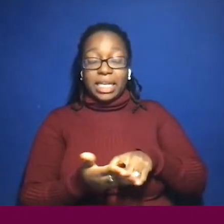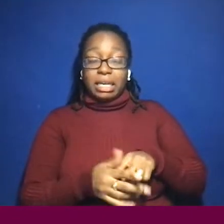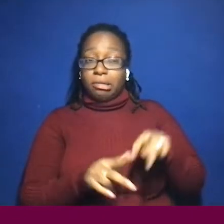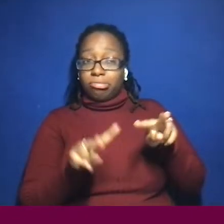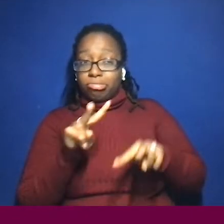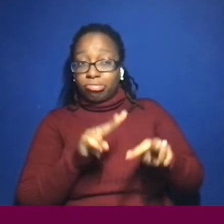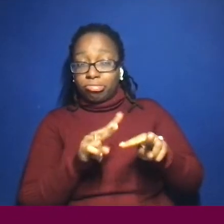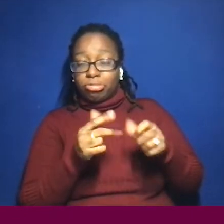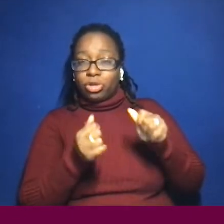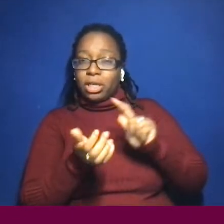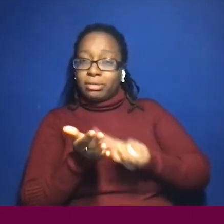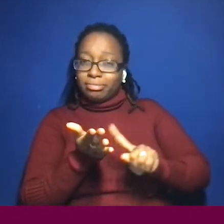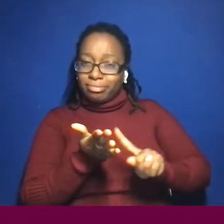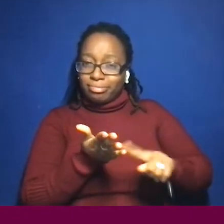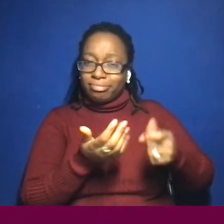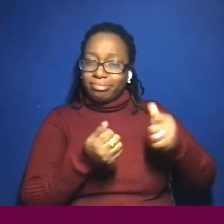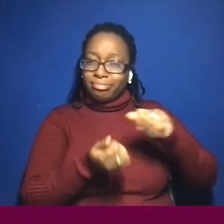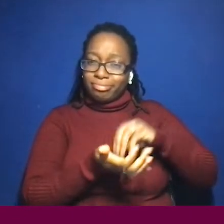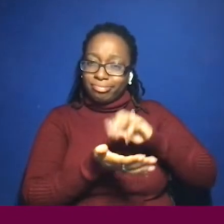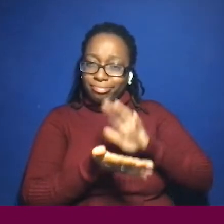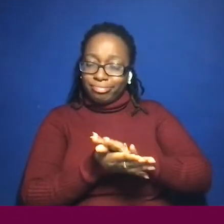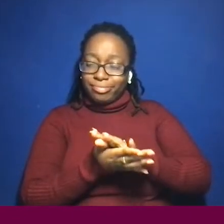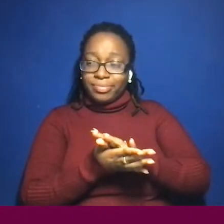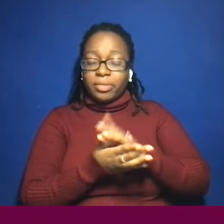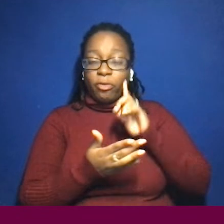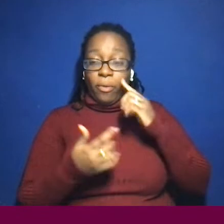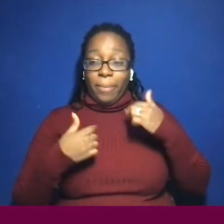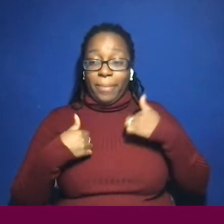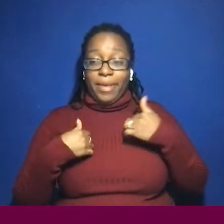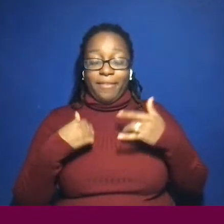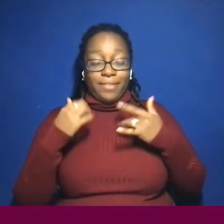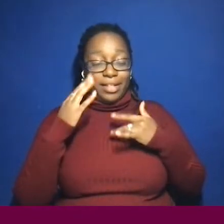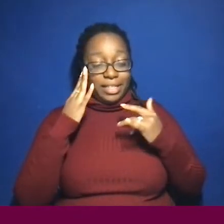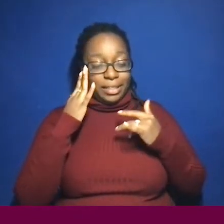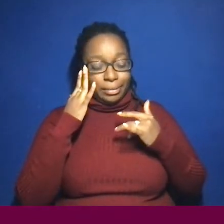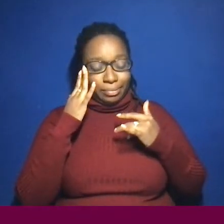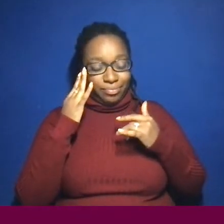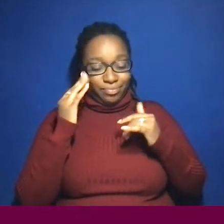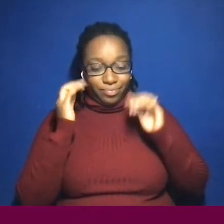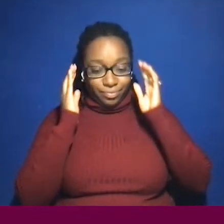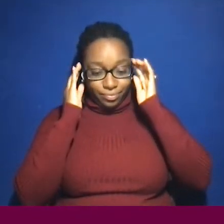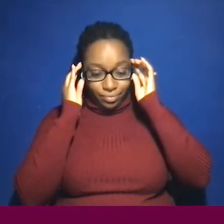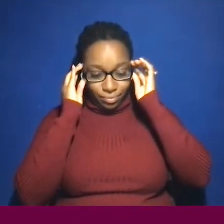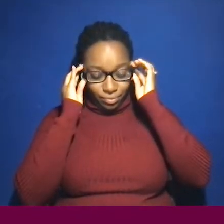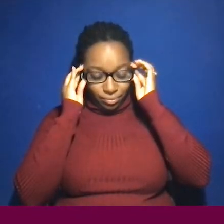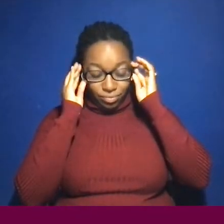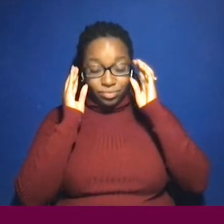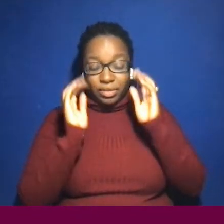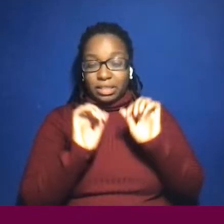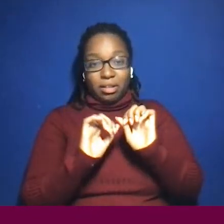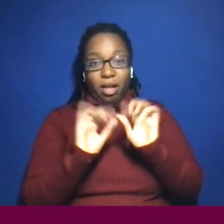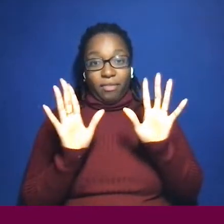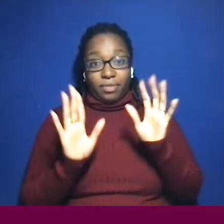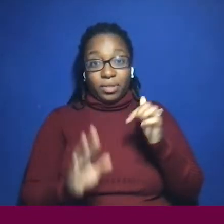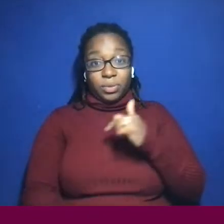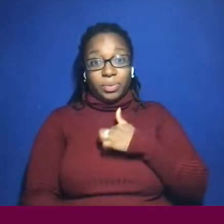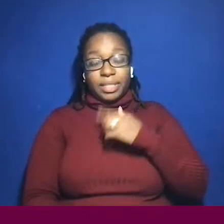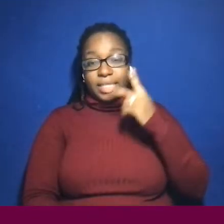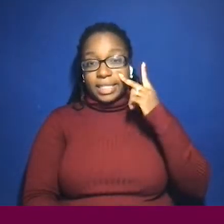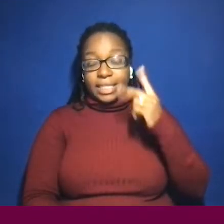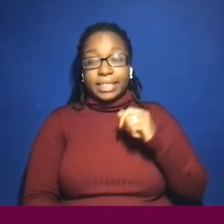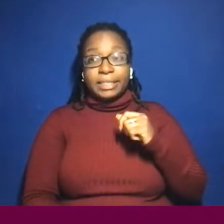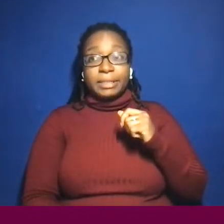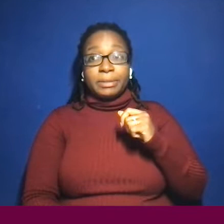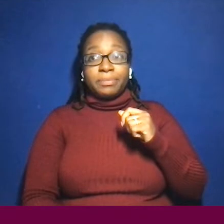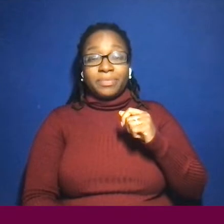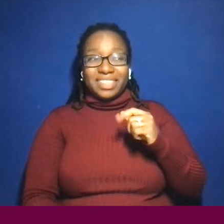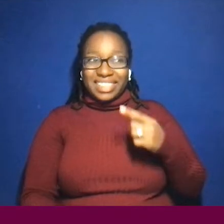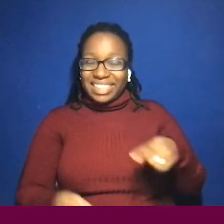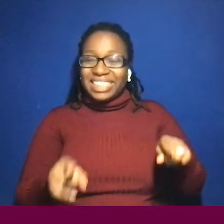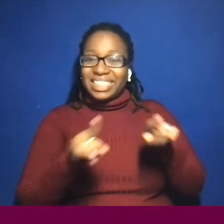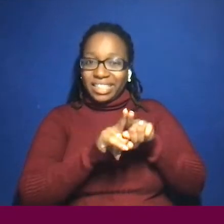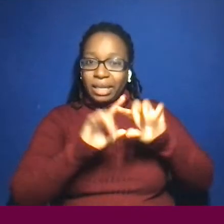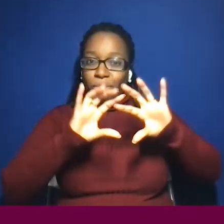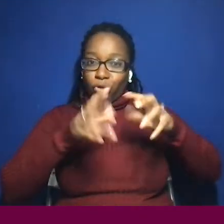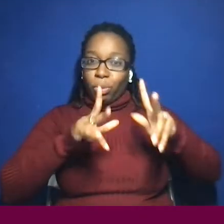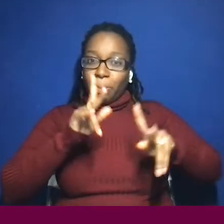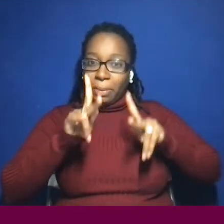record, to me, there's a feeling that is obvious, if the same groups of people are the ones dying